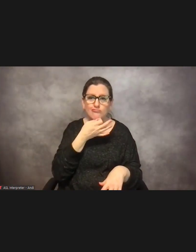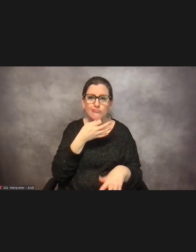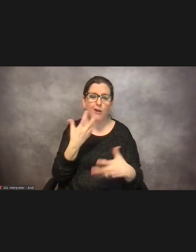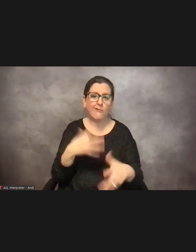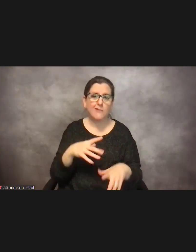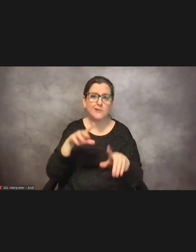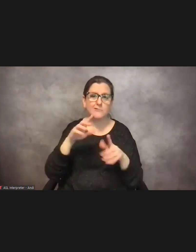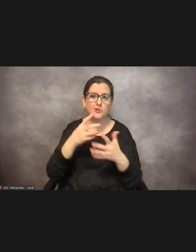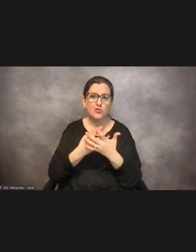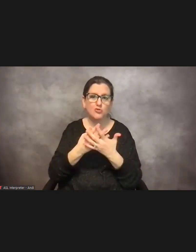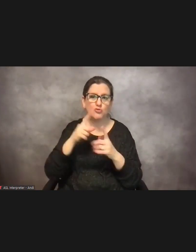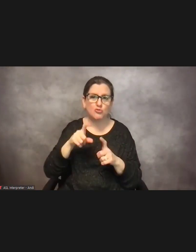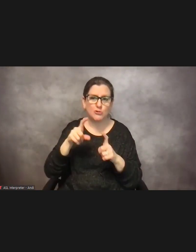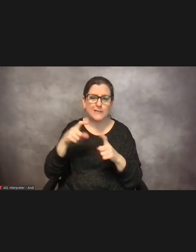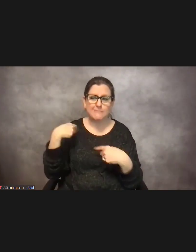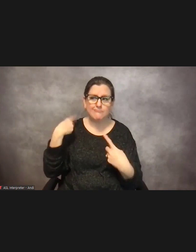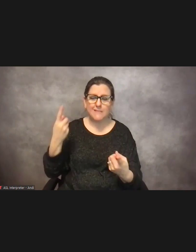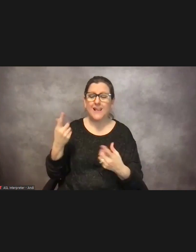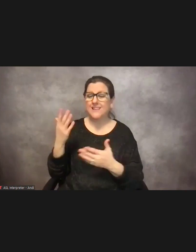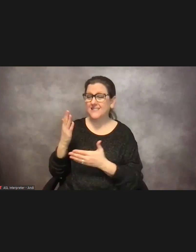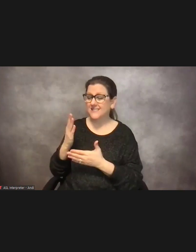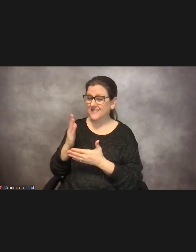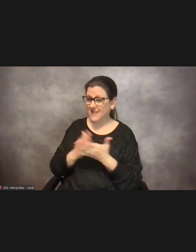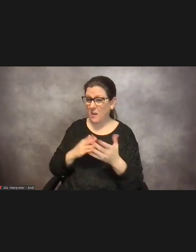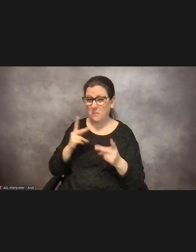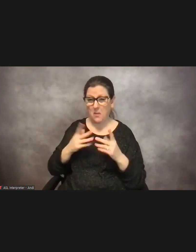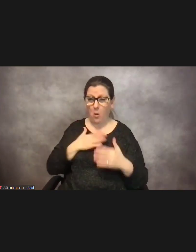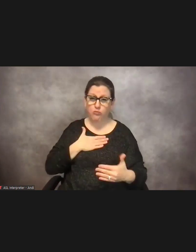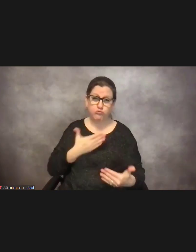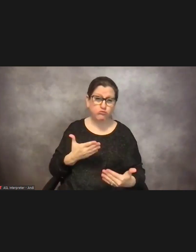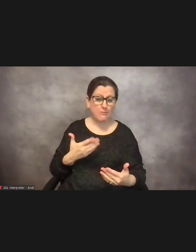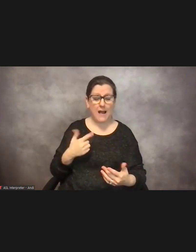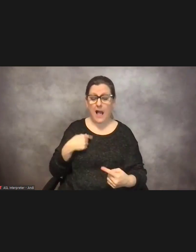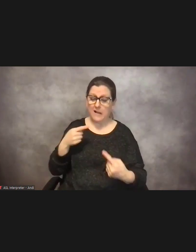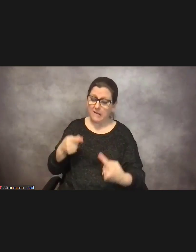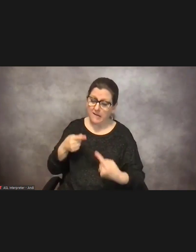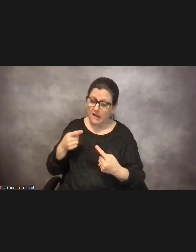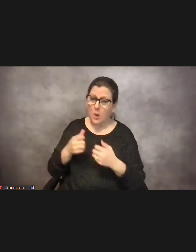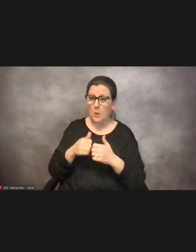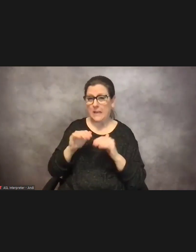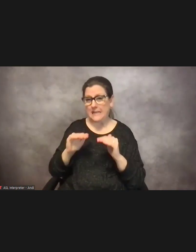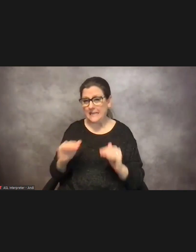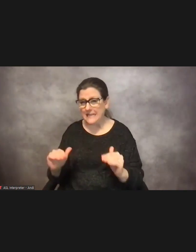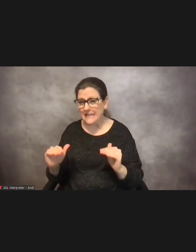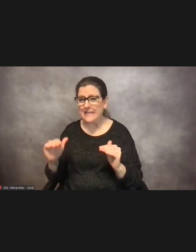some of them said they were having difficulty screening children in,